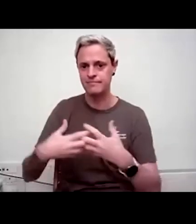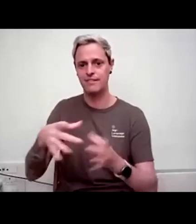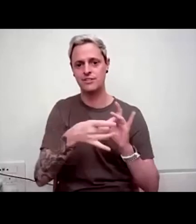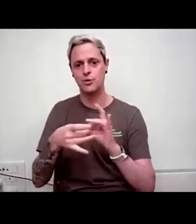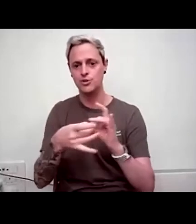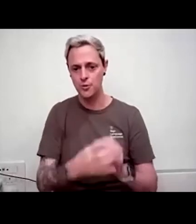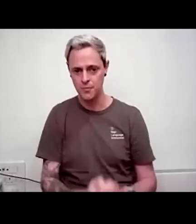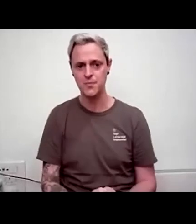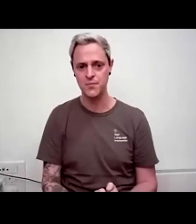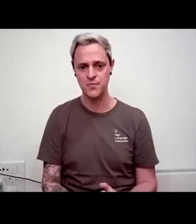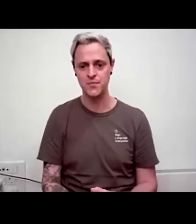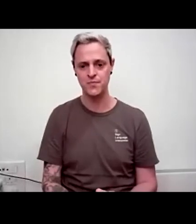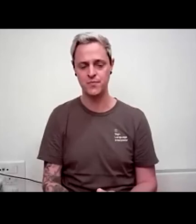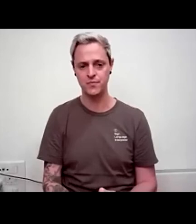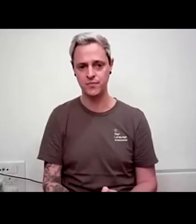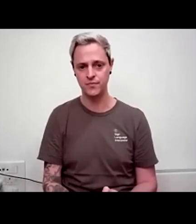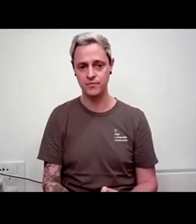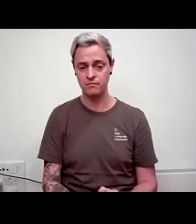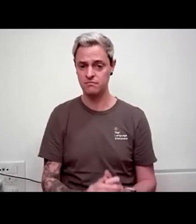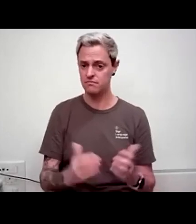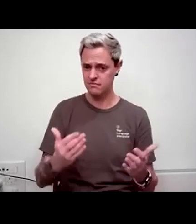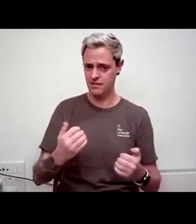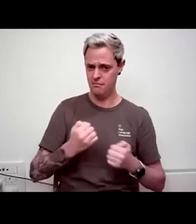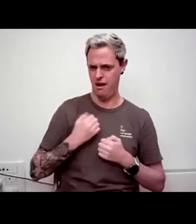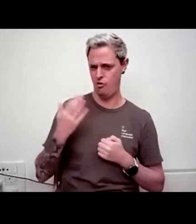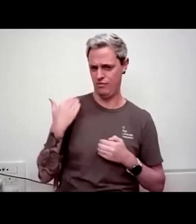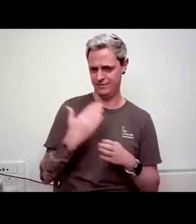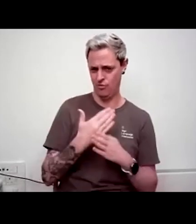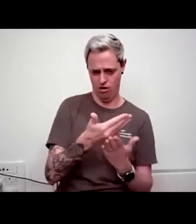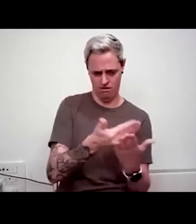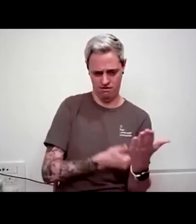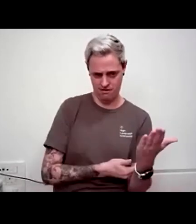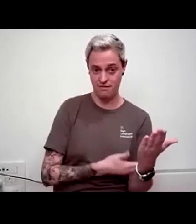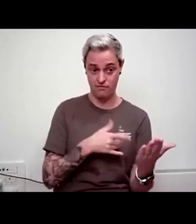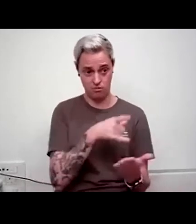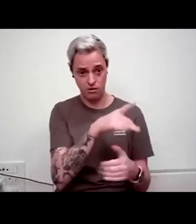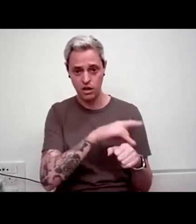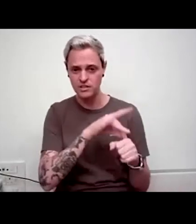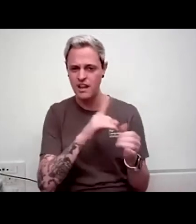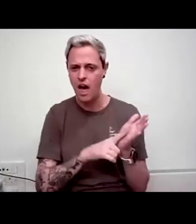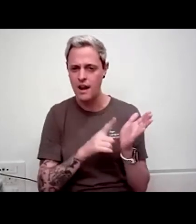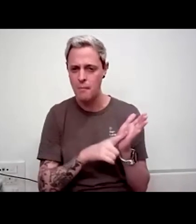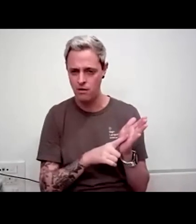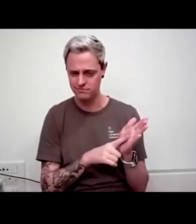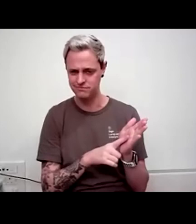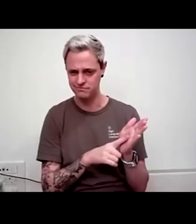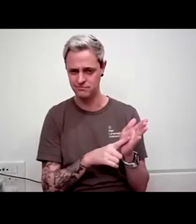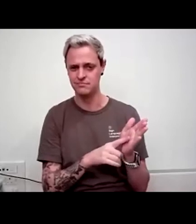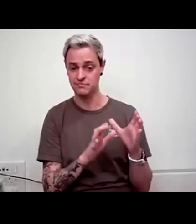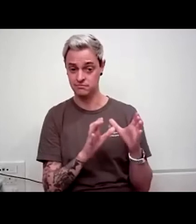Some will notice the emphasis in my recent work as Dr Leidenhag has